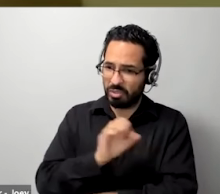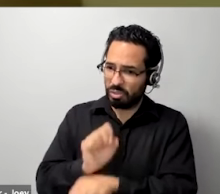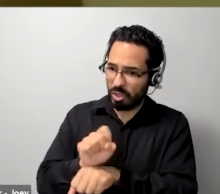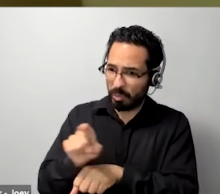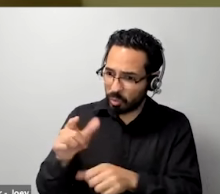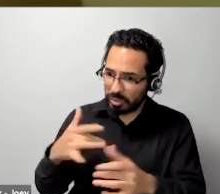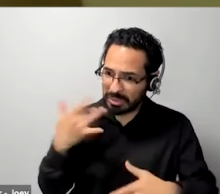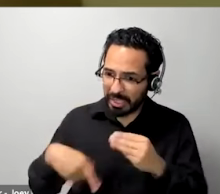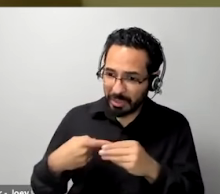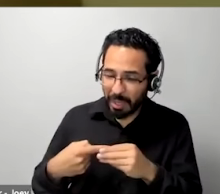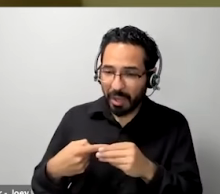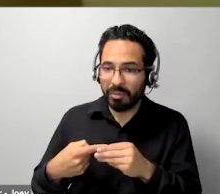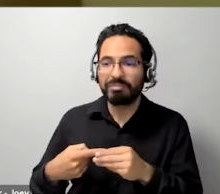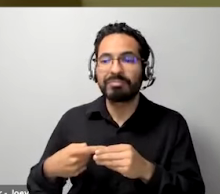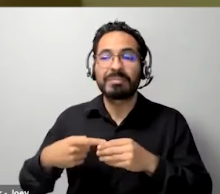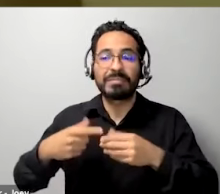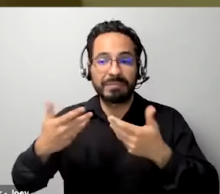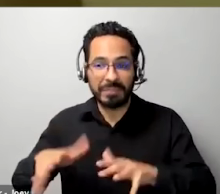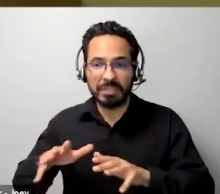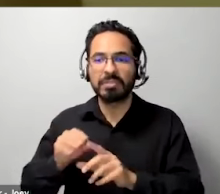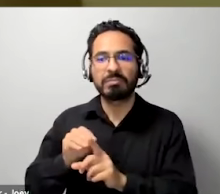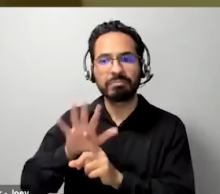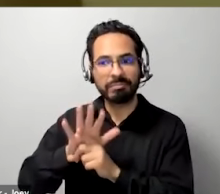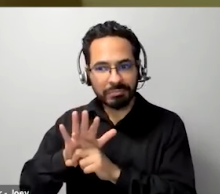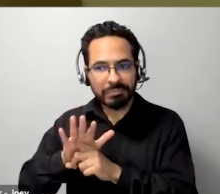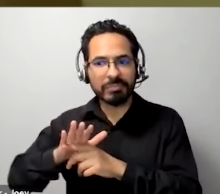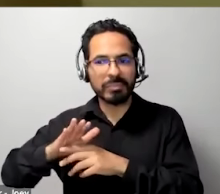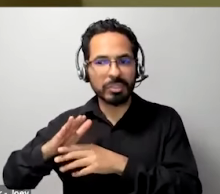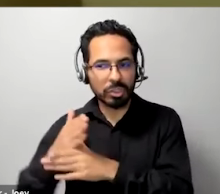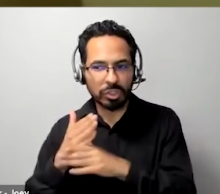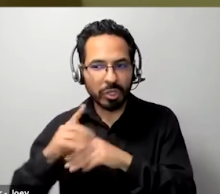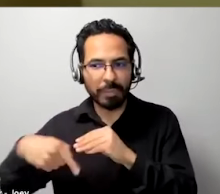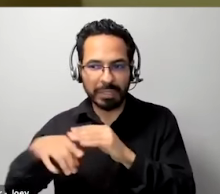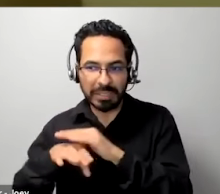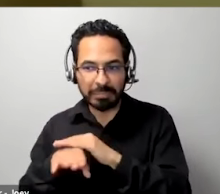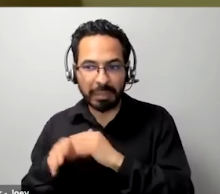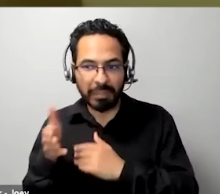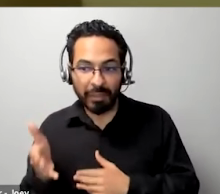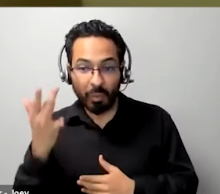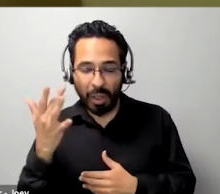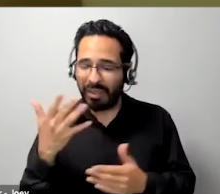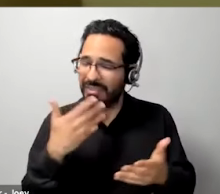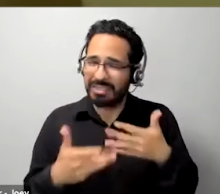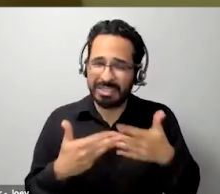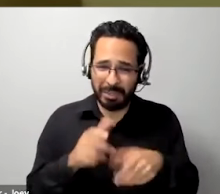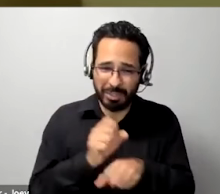Share that accessibility there. Get people thinking because no matter what job you take today, you know,